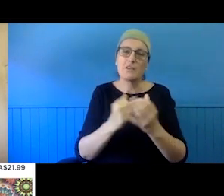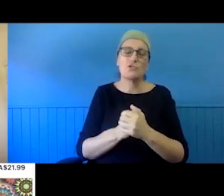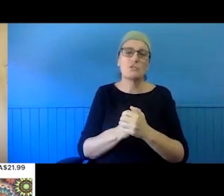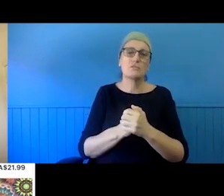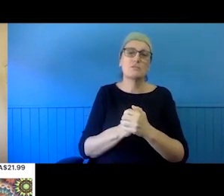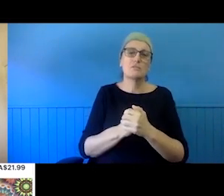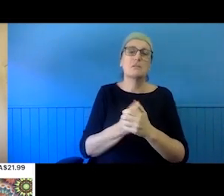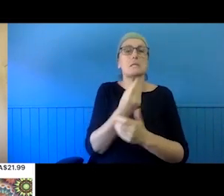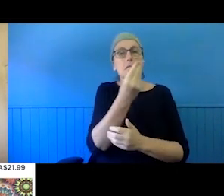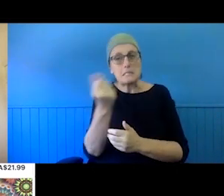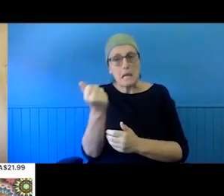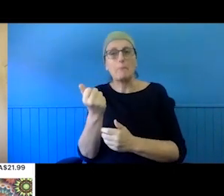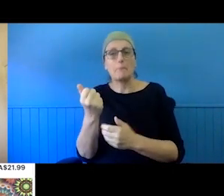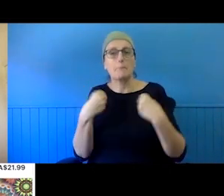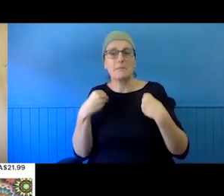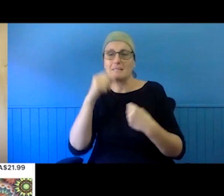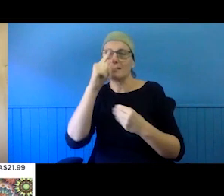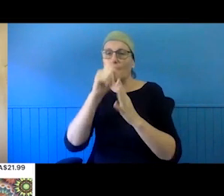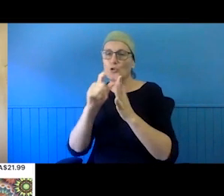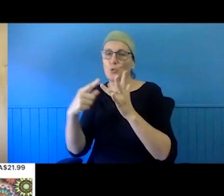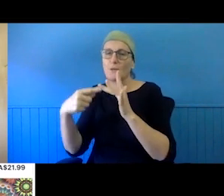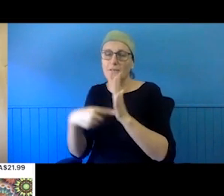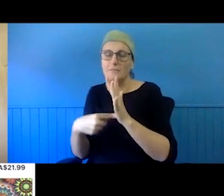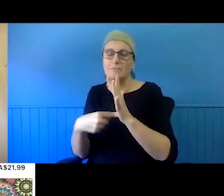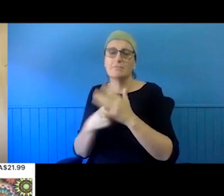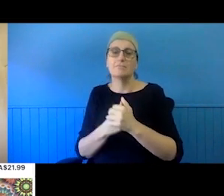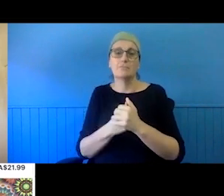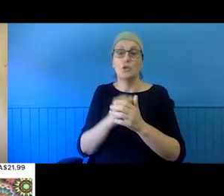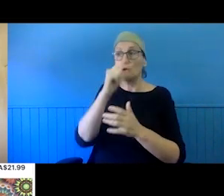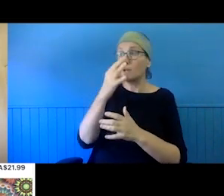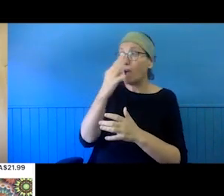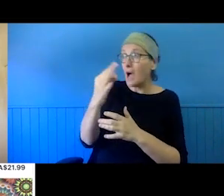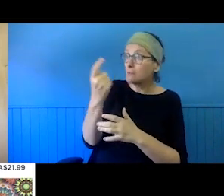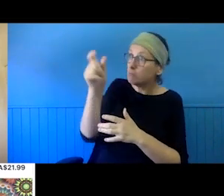get people to invest money in that idea, meaning you can start the idea